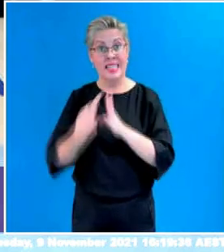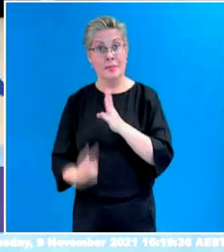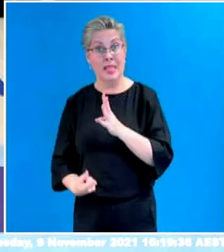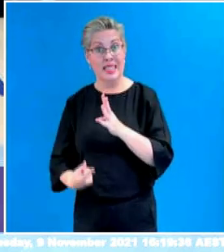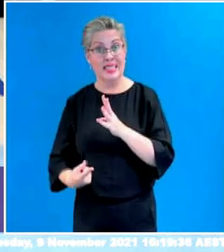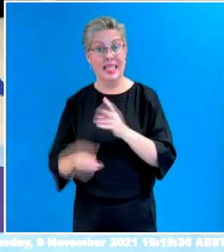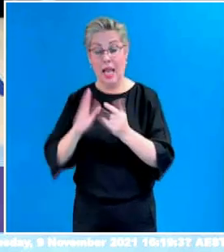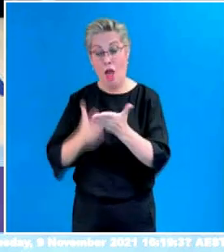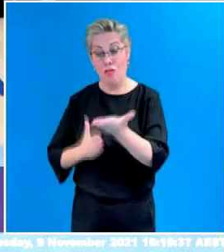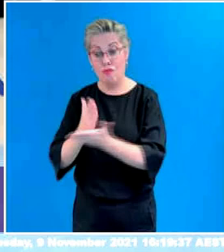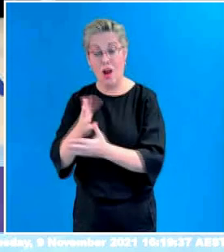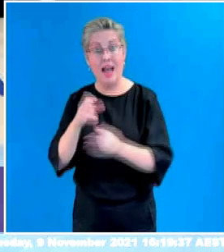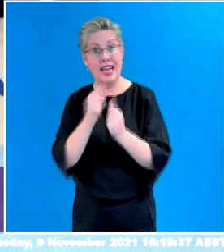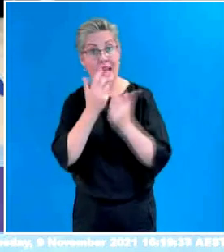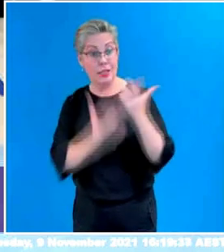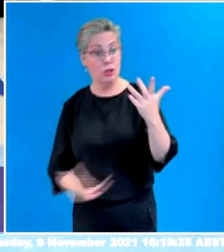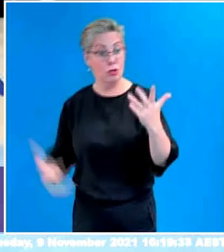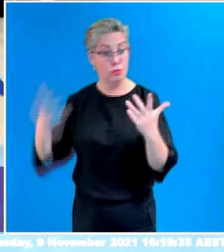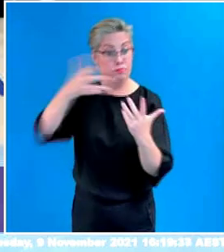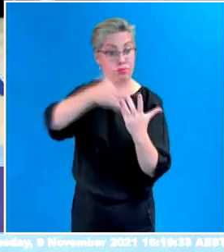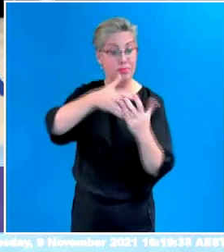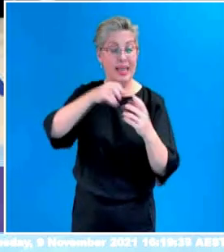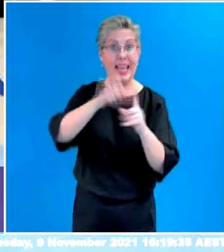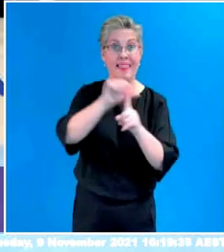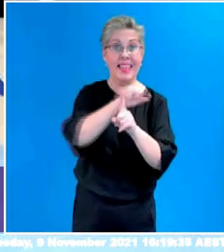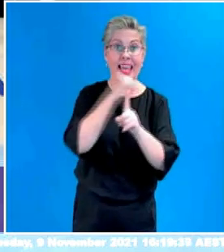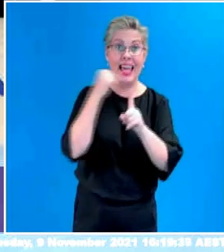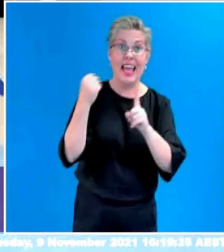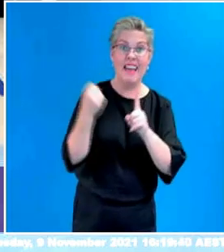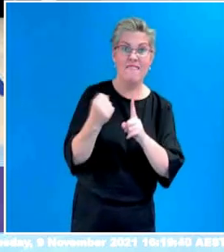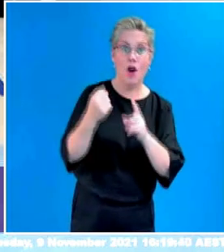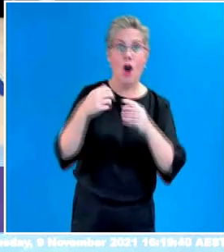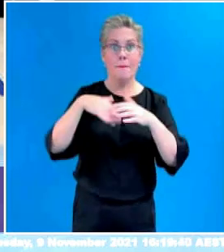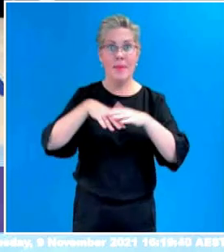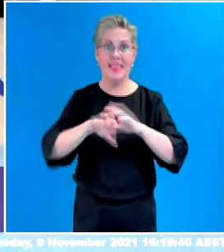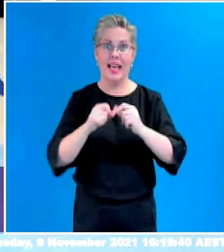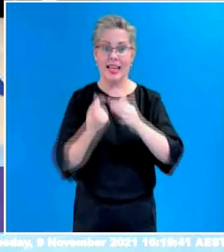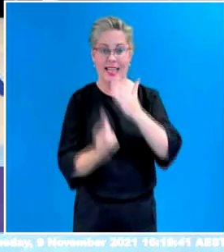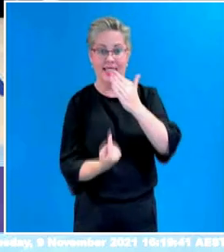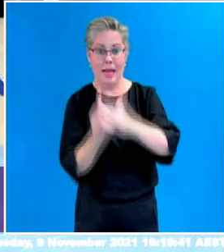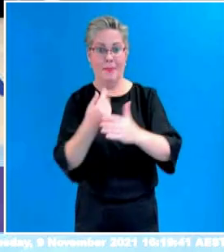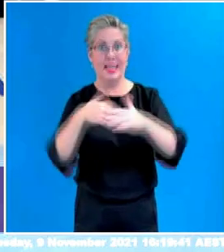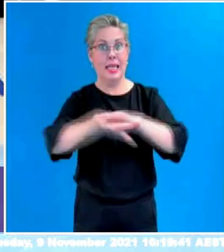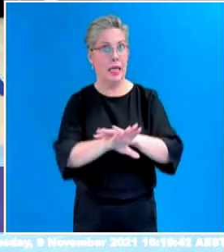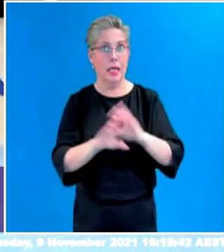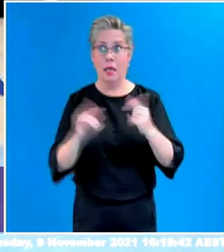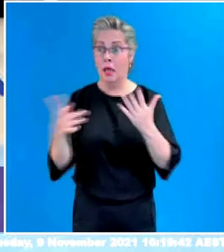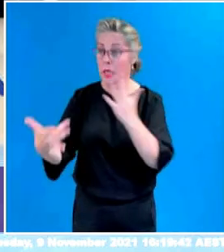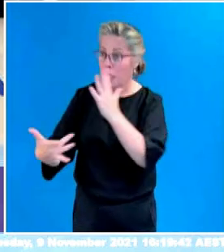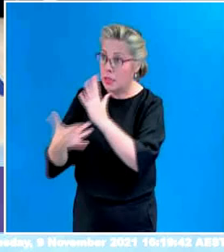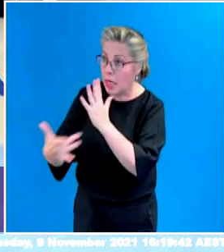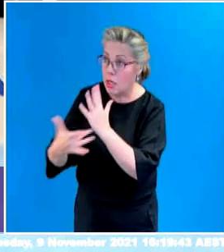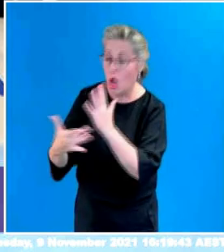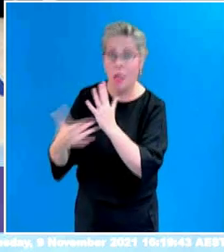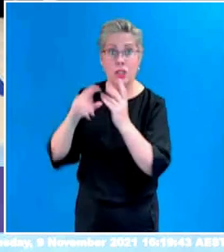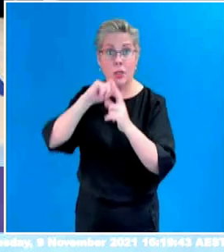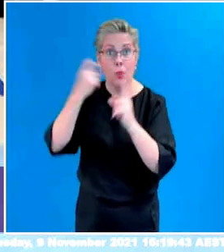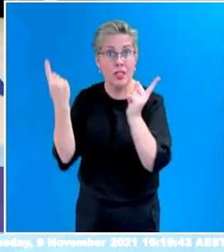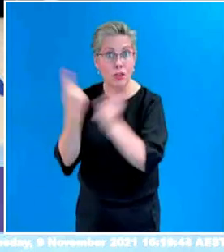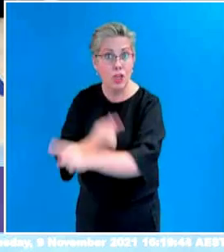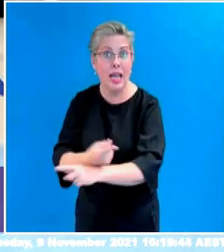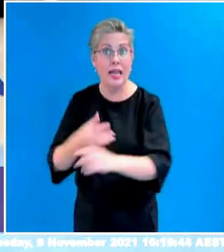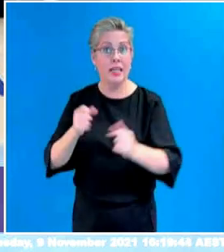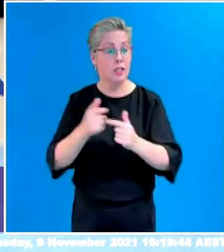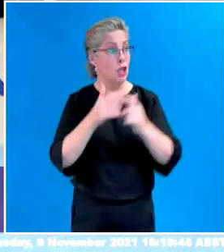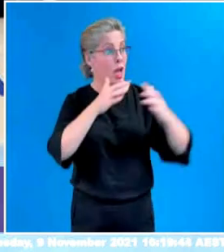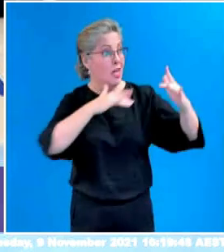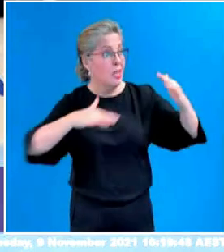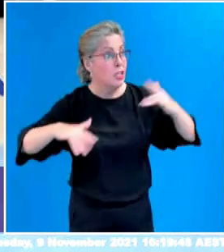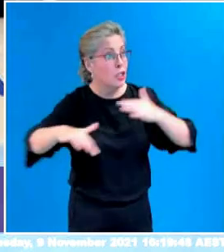So as technology changes, as society changes, as the economy changes,